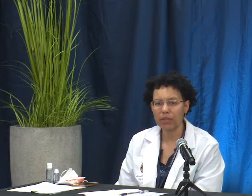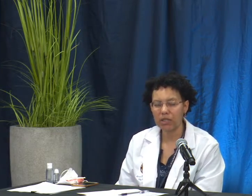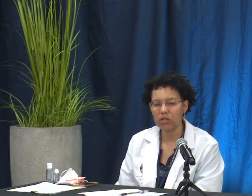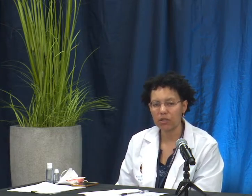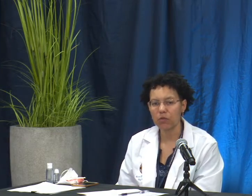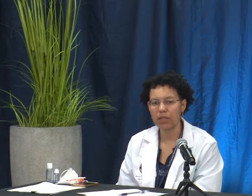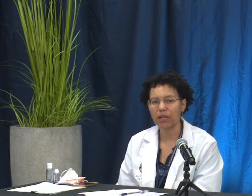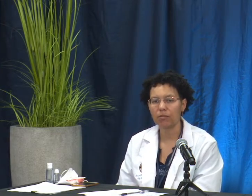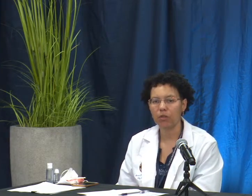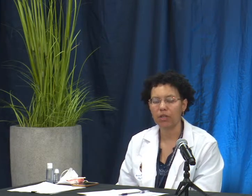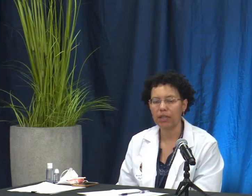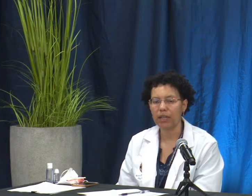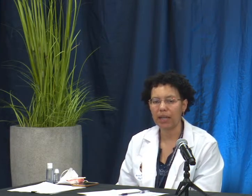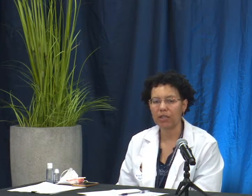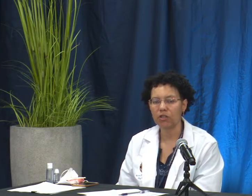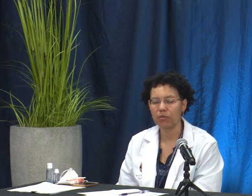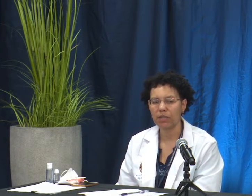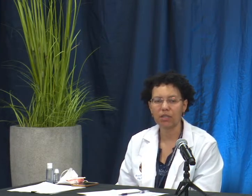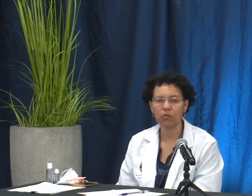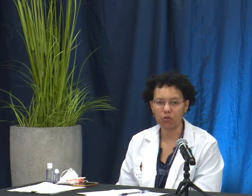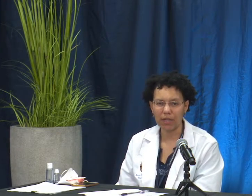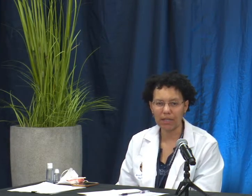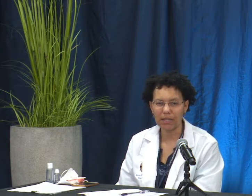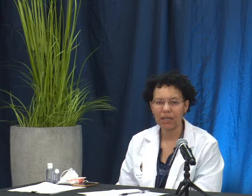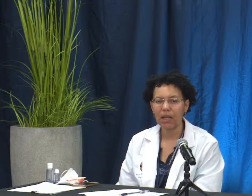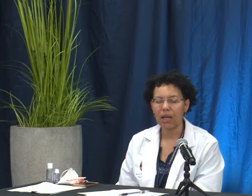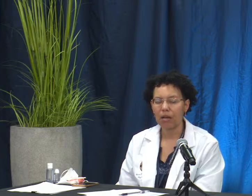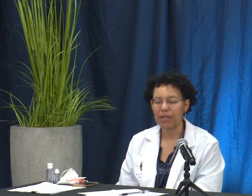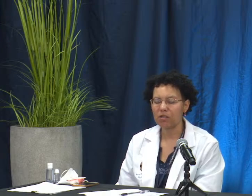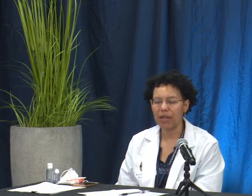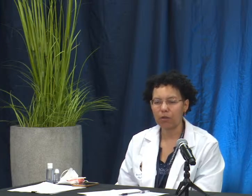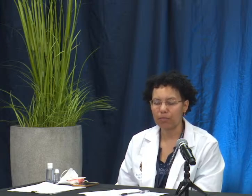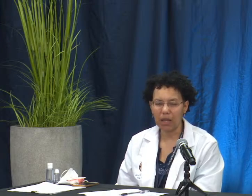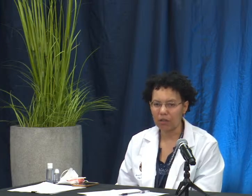relationships with that community and to instill trust and so that'll be ongoing